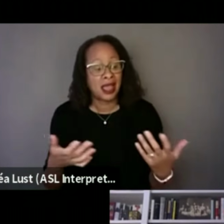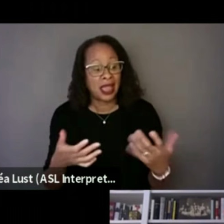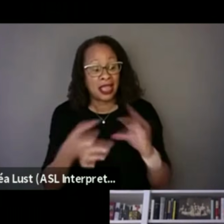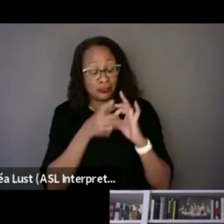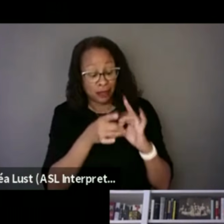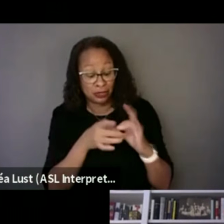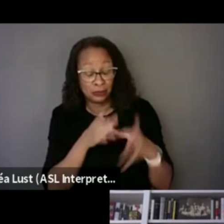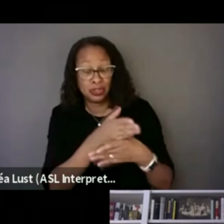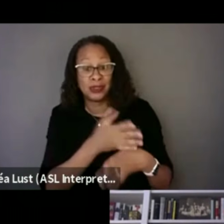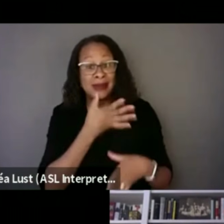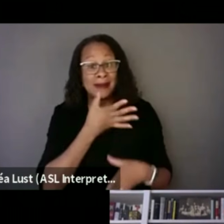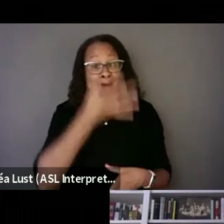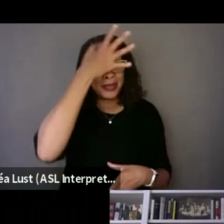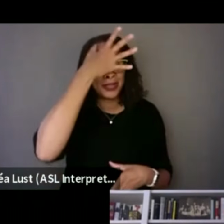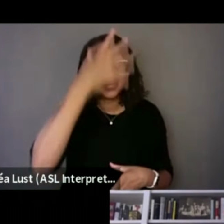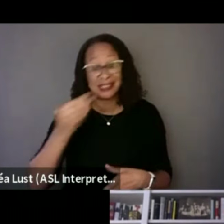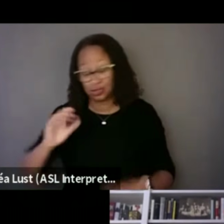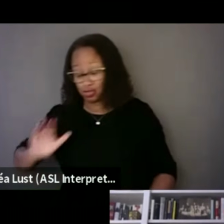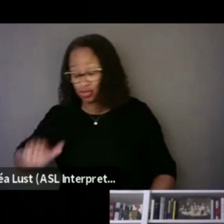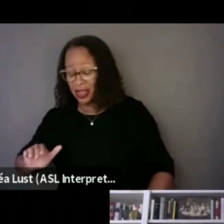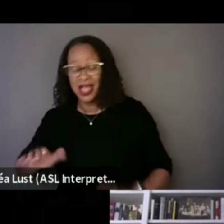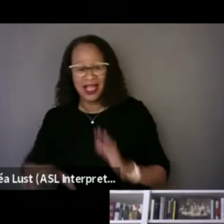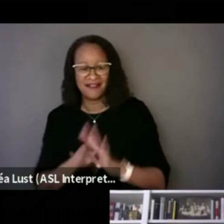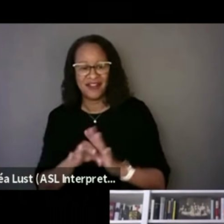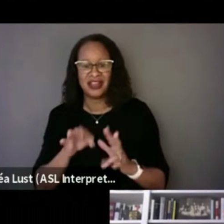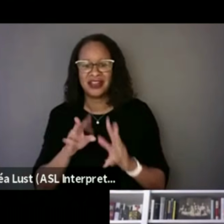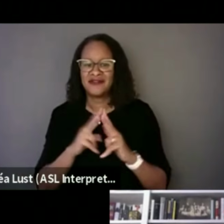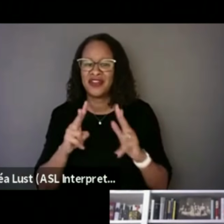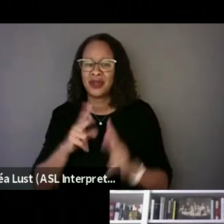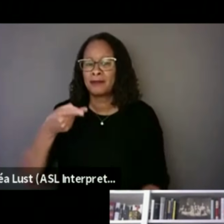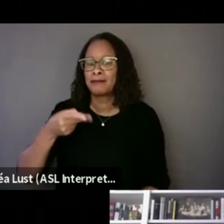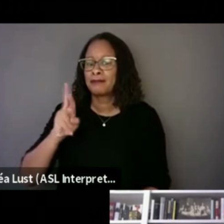I find one so primal and beautiful